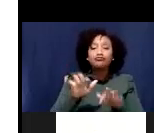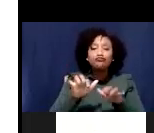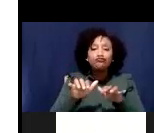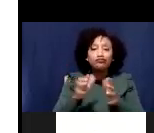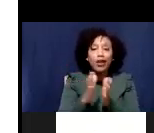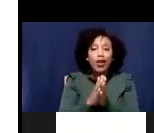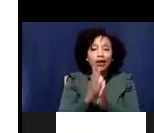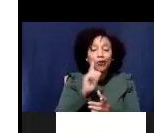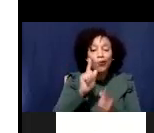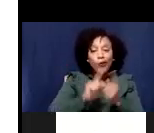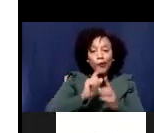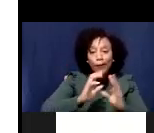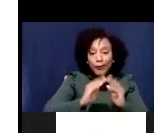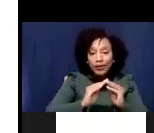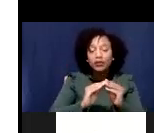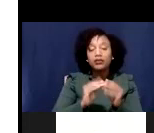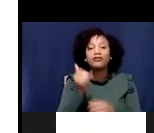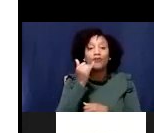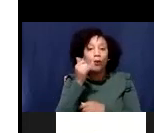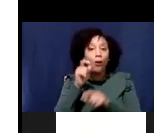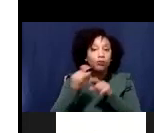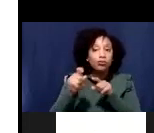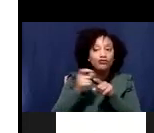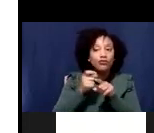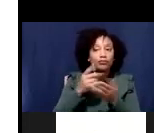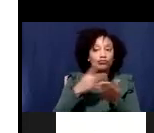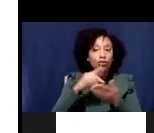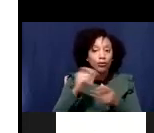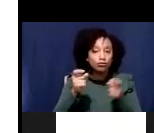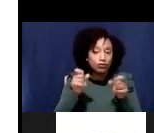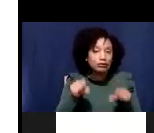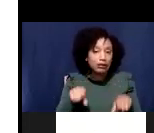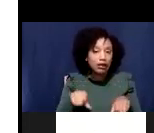with one of the program directors. If you are new to MRAC,